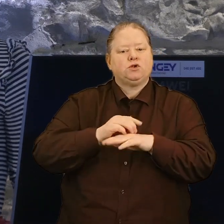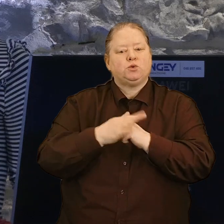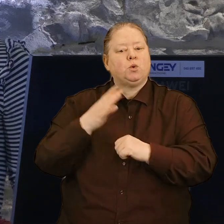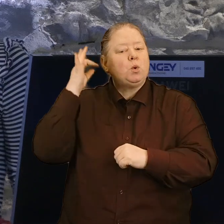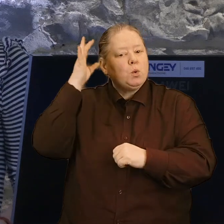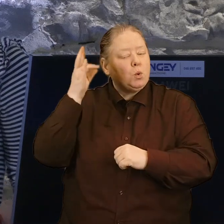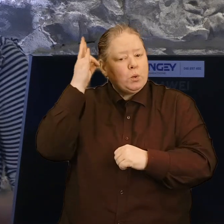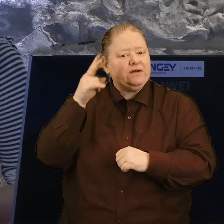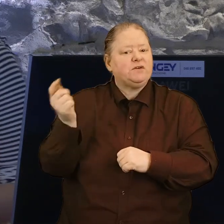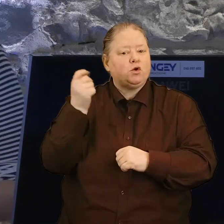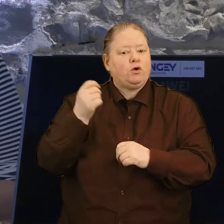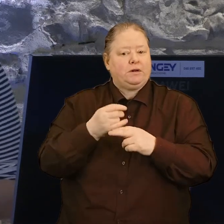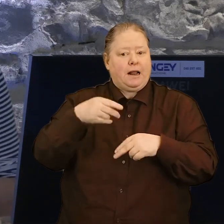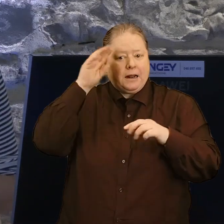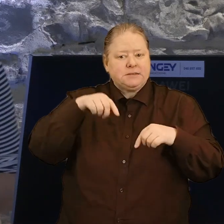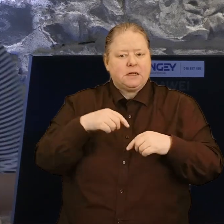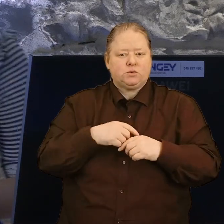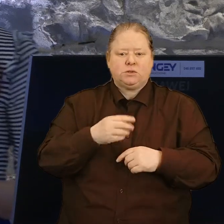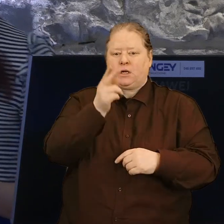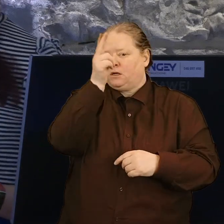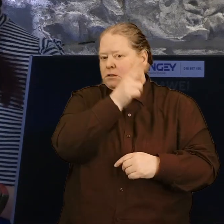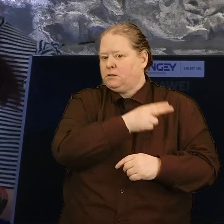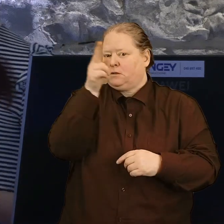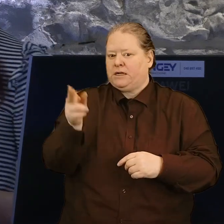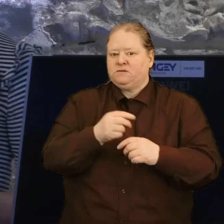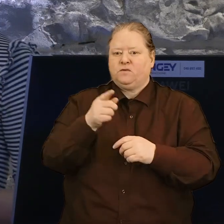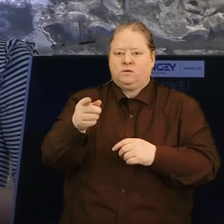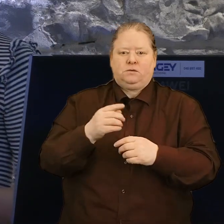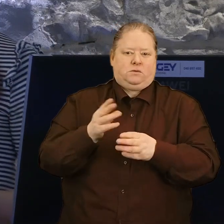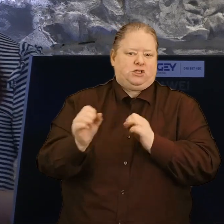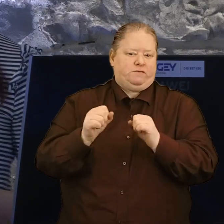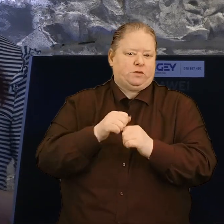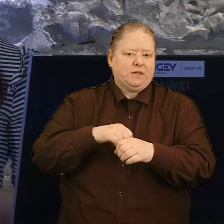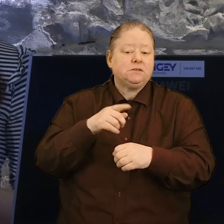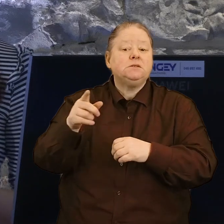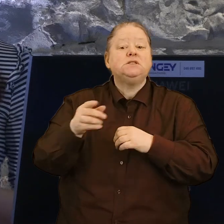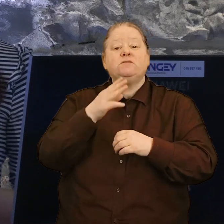Ireland and was knighted for his services to medicine. And he'd served as President of the College of Physicians on three occasions.